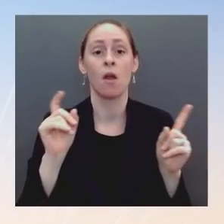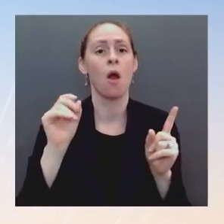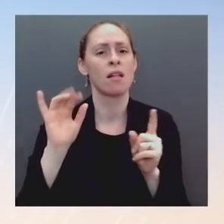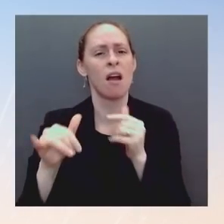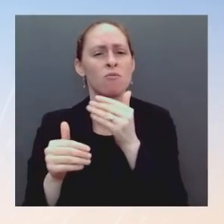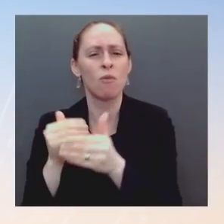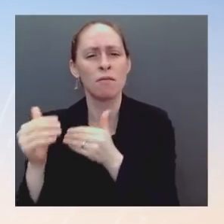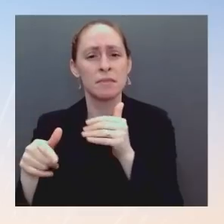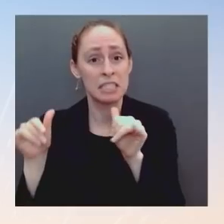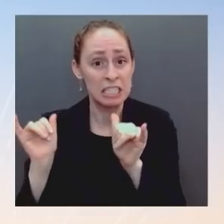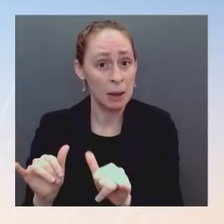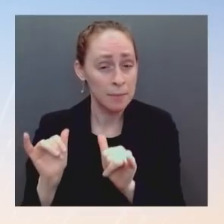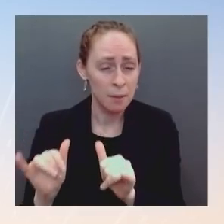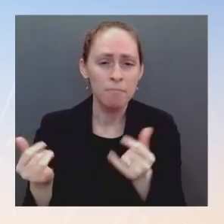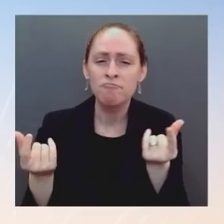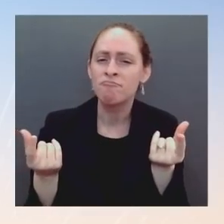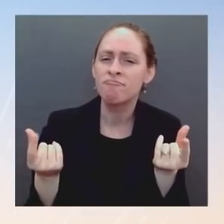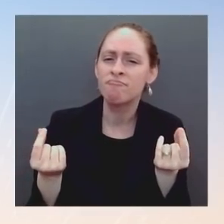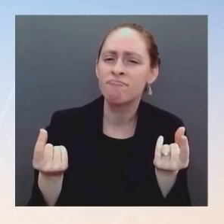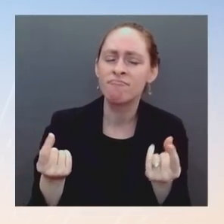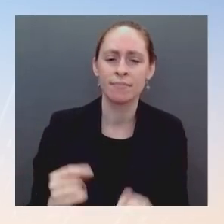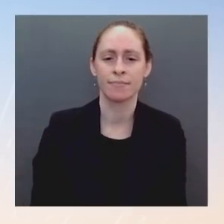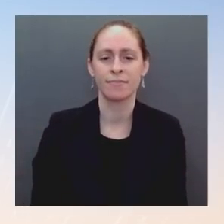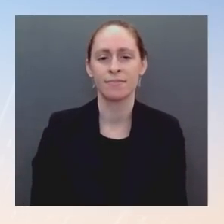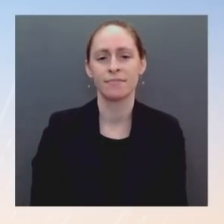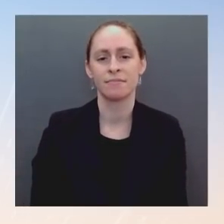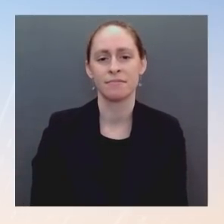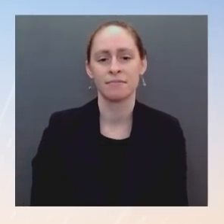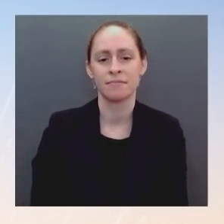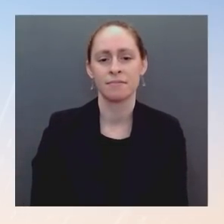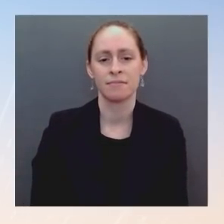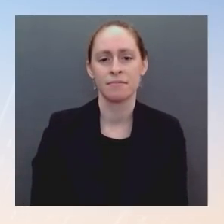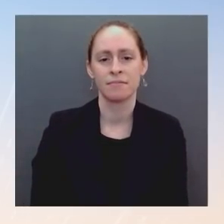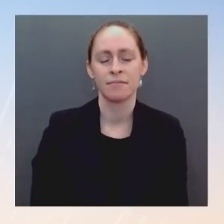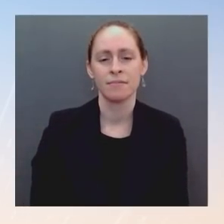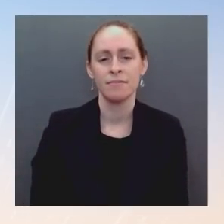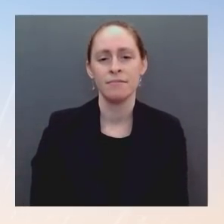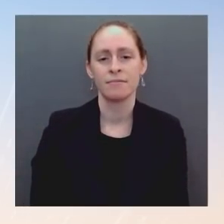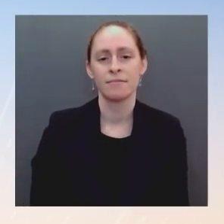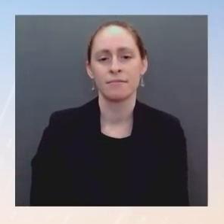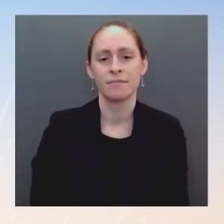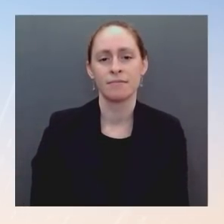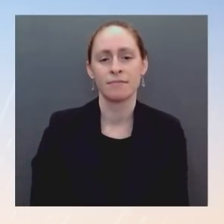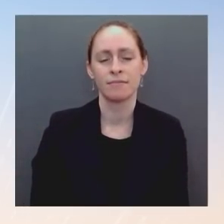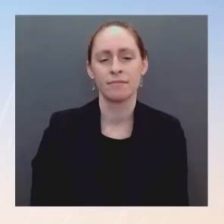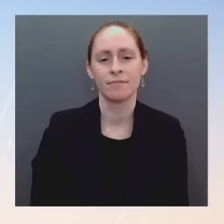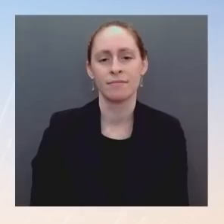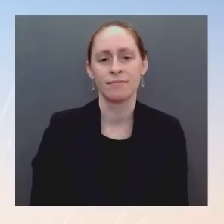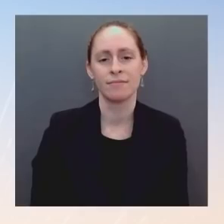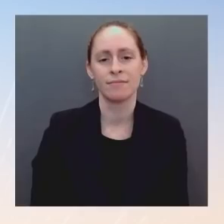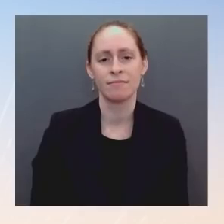But what I can tell you is we're looking in preparation for the Friday jobs numbers. We'll get the monthly jobs report, of course,